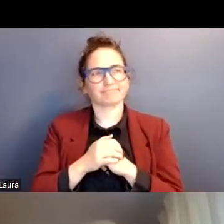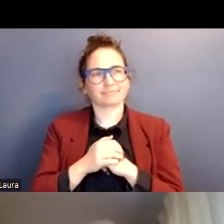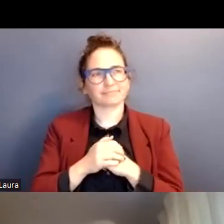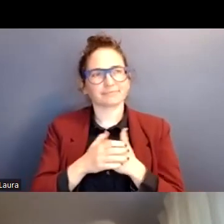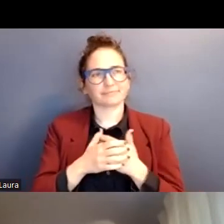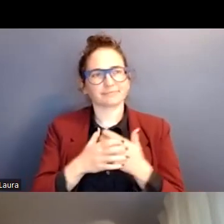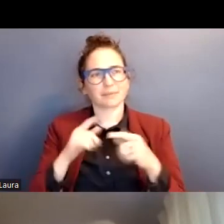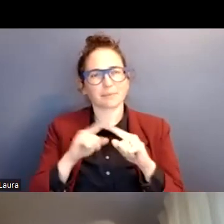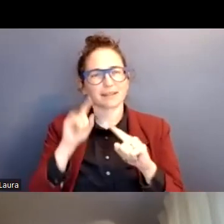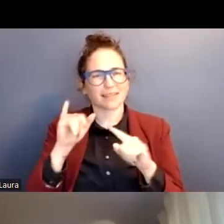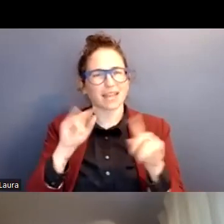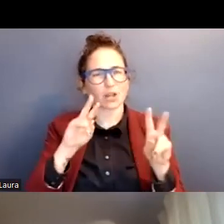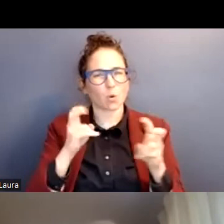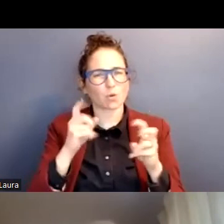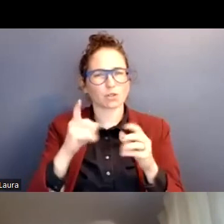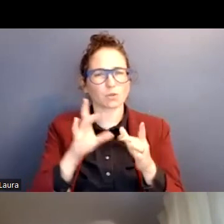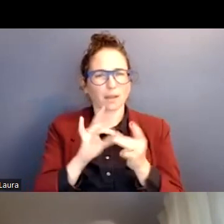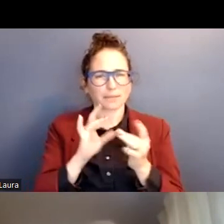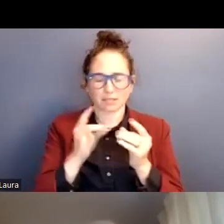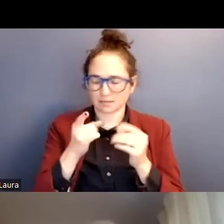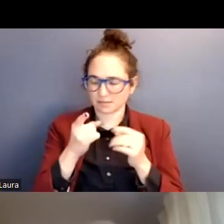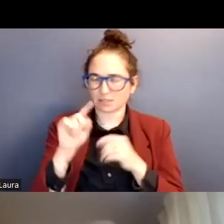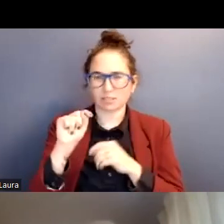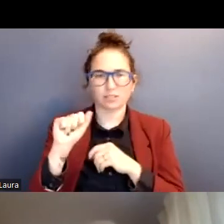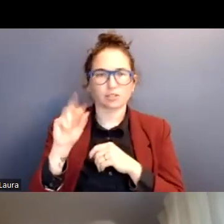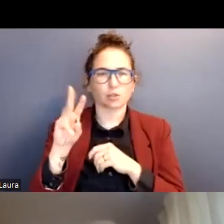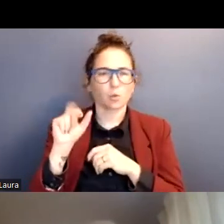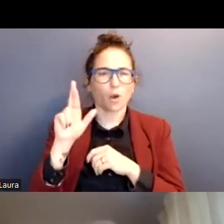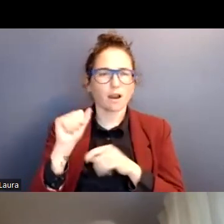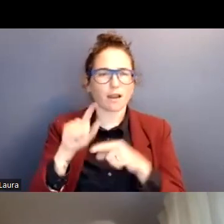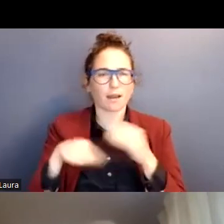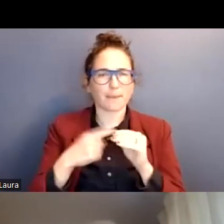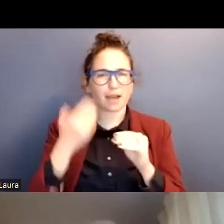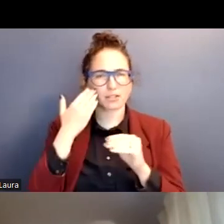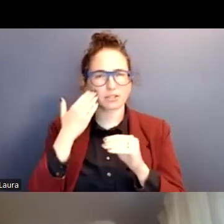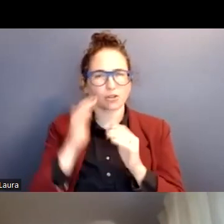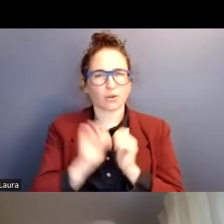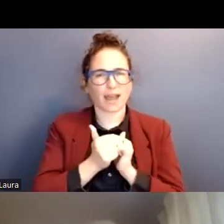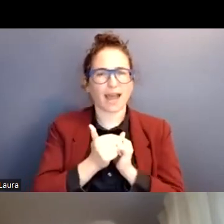quote you commented on tour about how death for man's a universal experience it